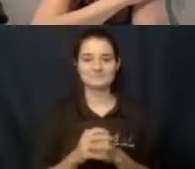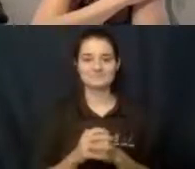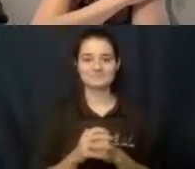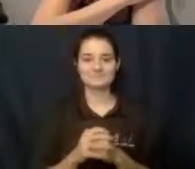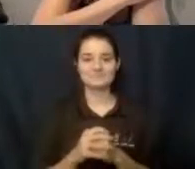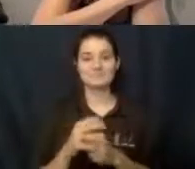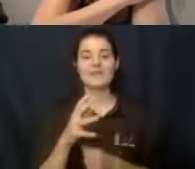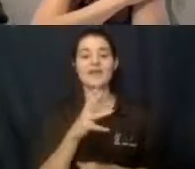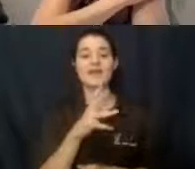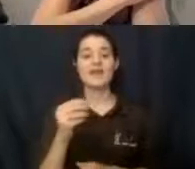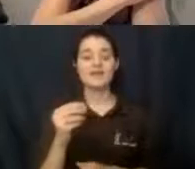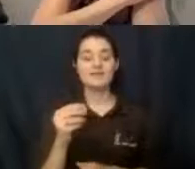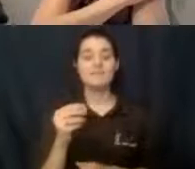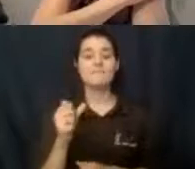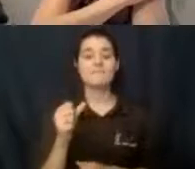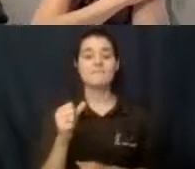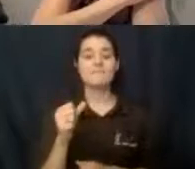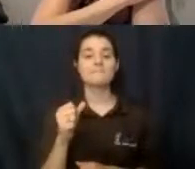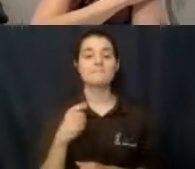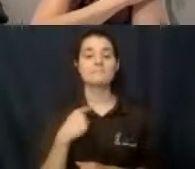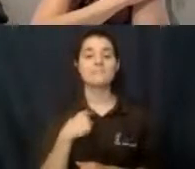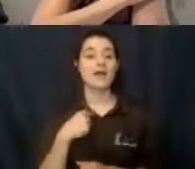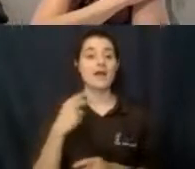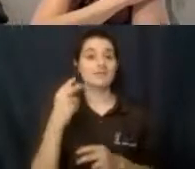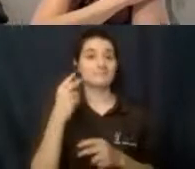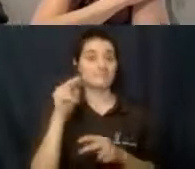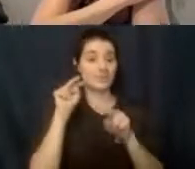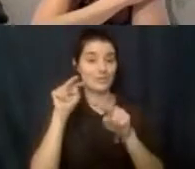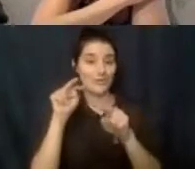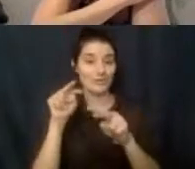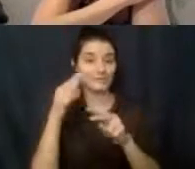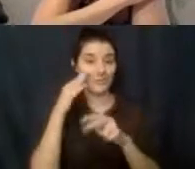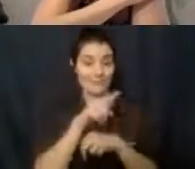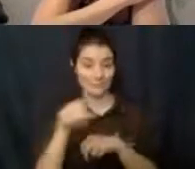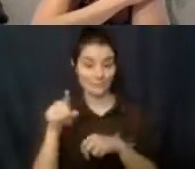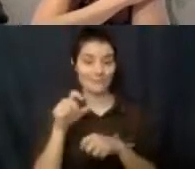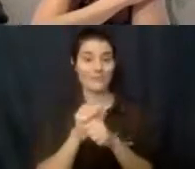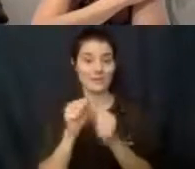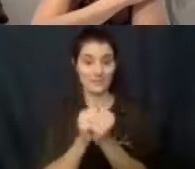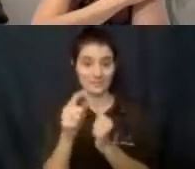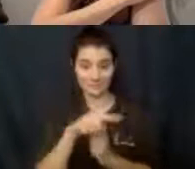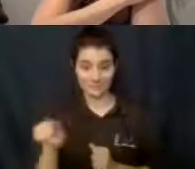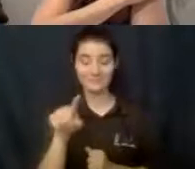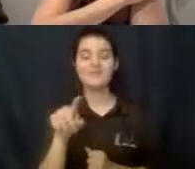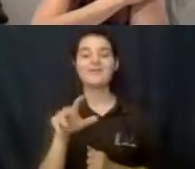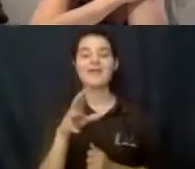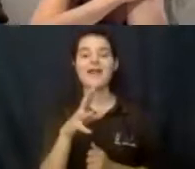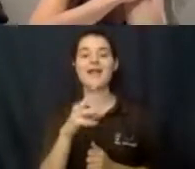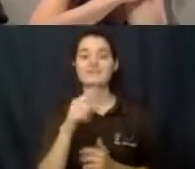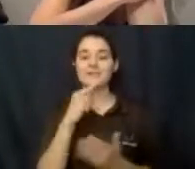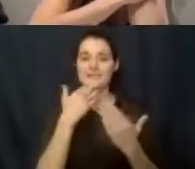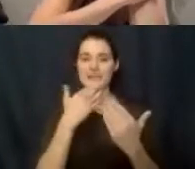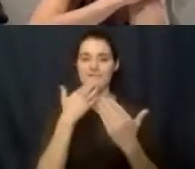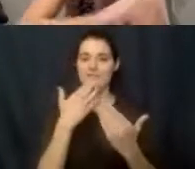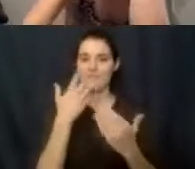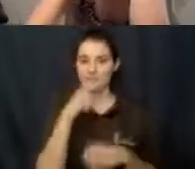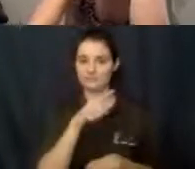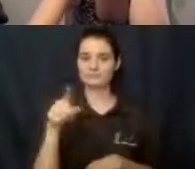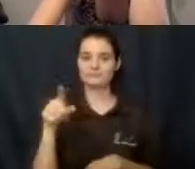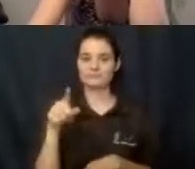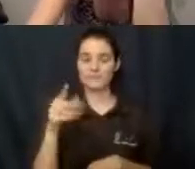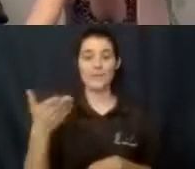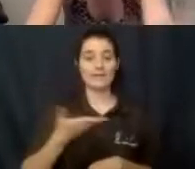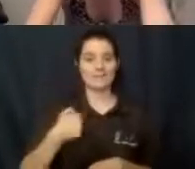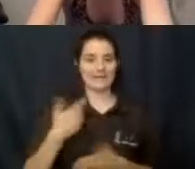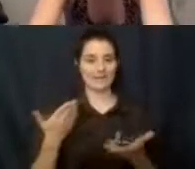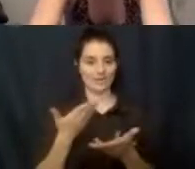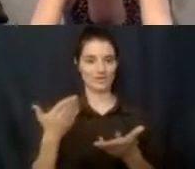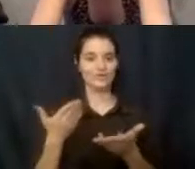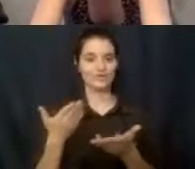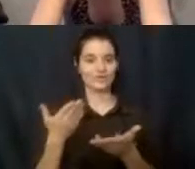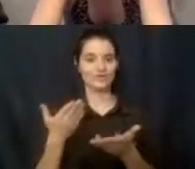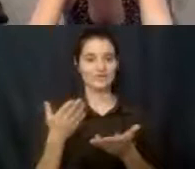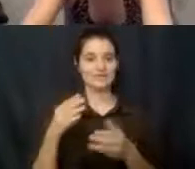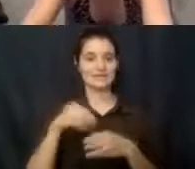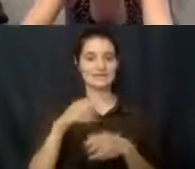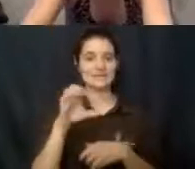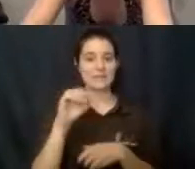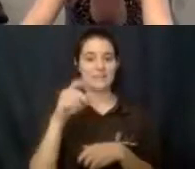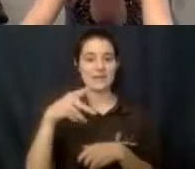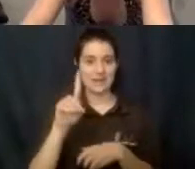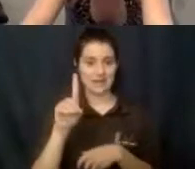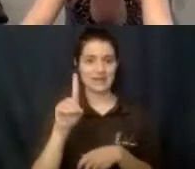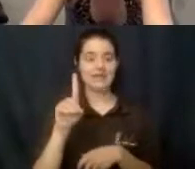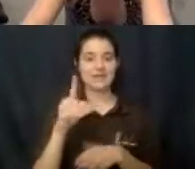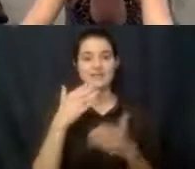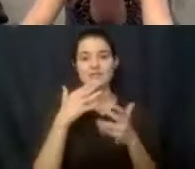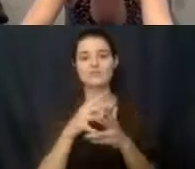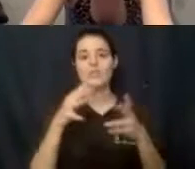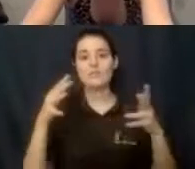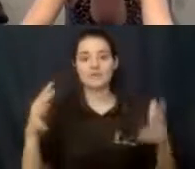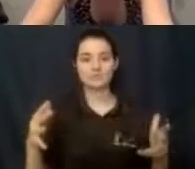Jessica: And I look forward to working with you. Thank you for welcoming me to COPD. Thank you so much.